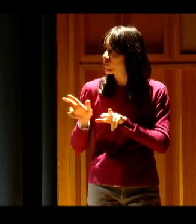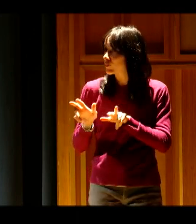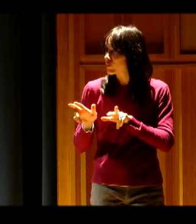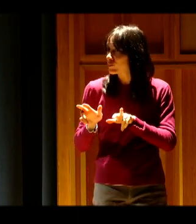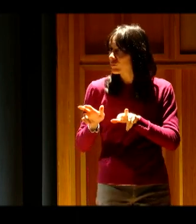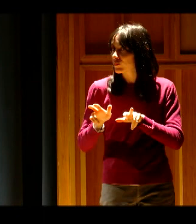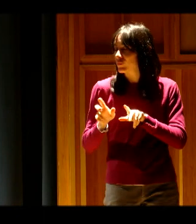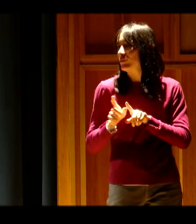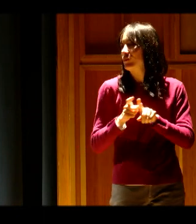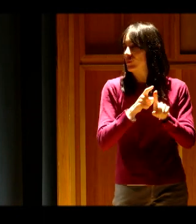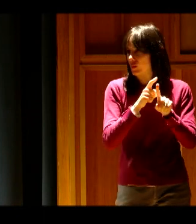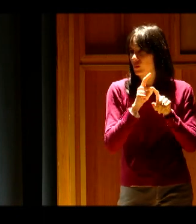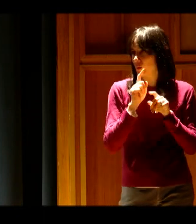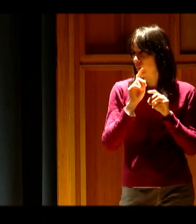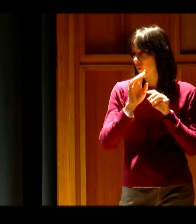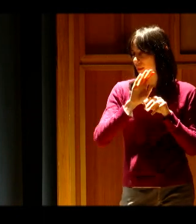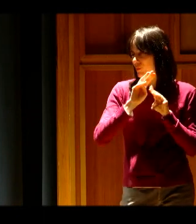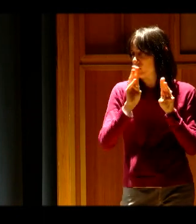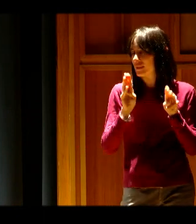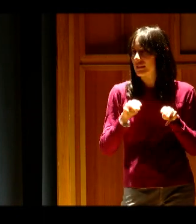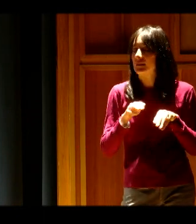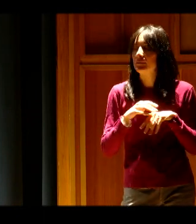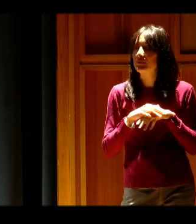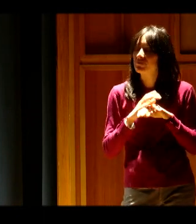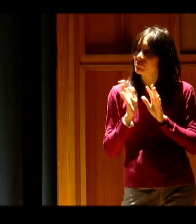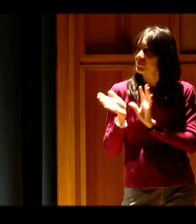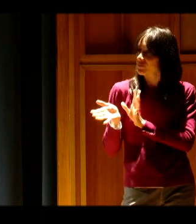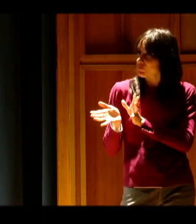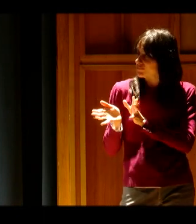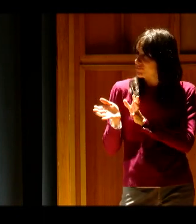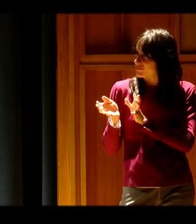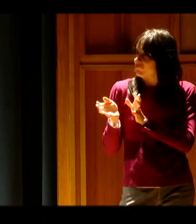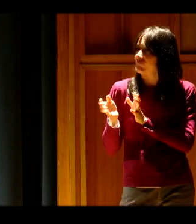That I found out I had something in common with this person I had just met.